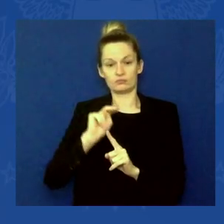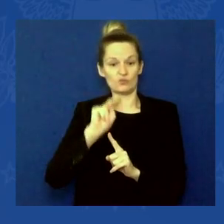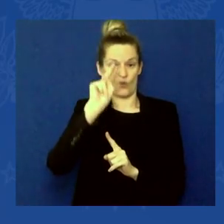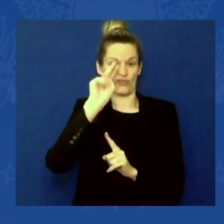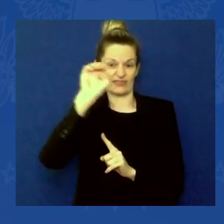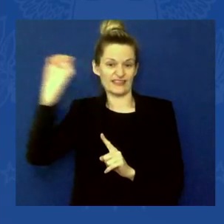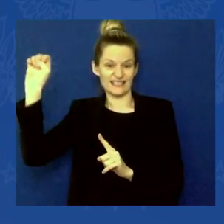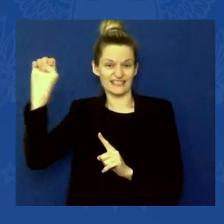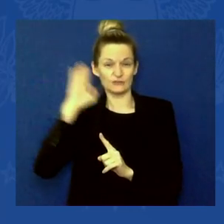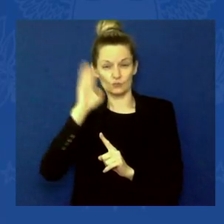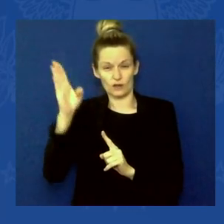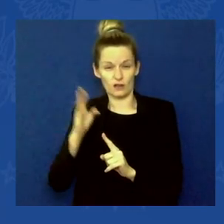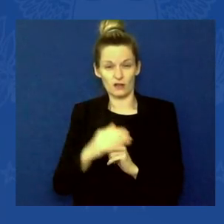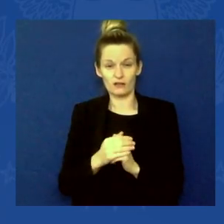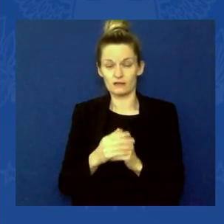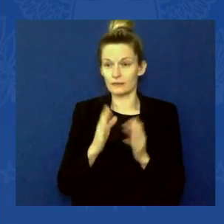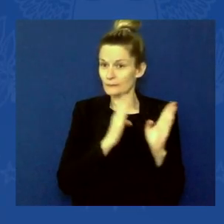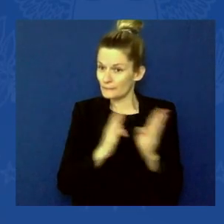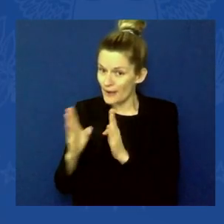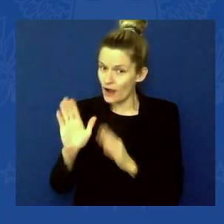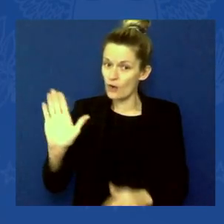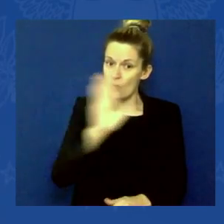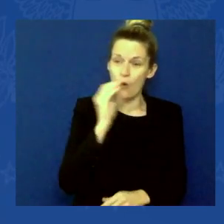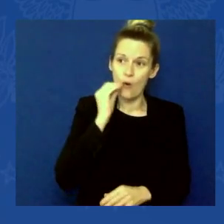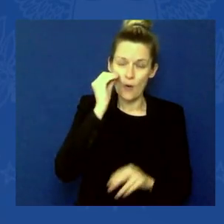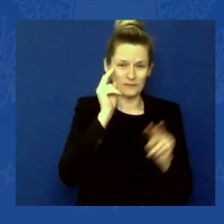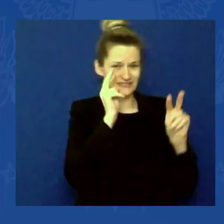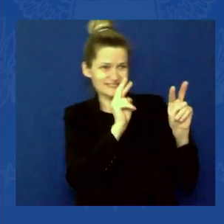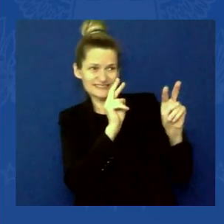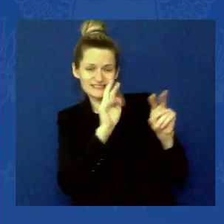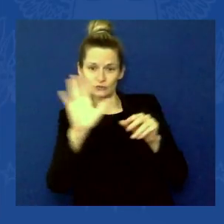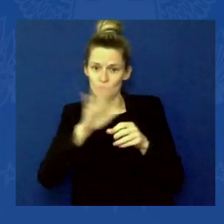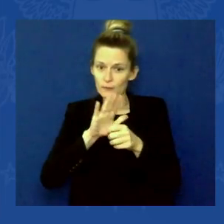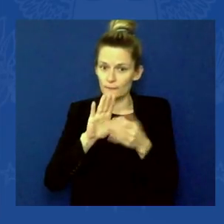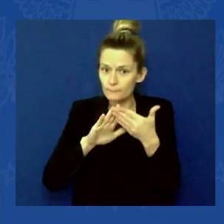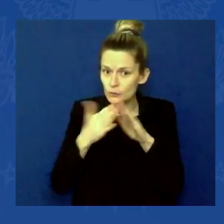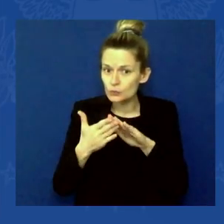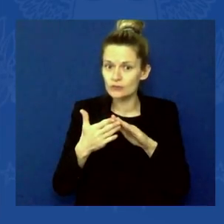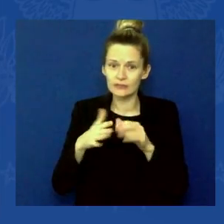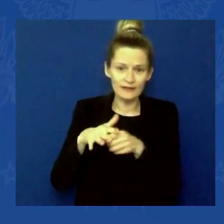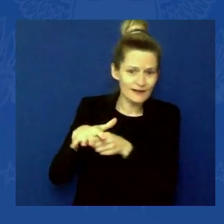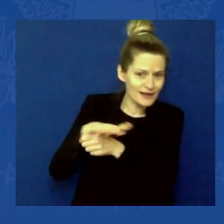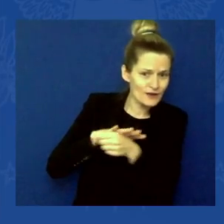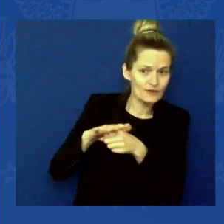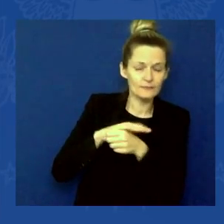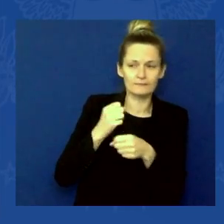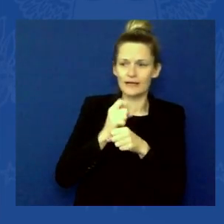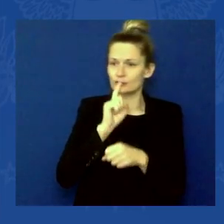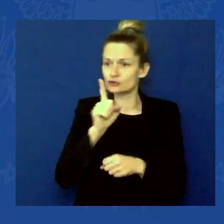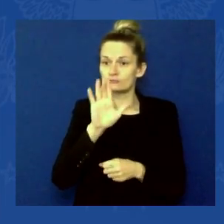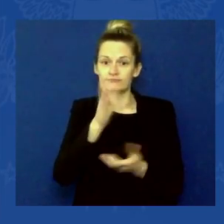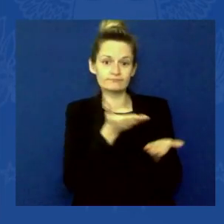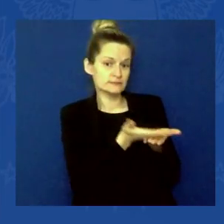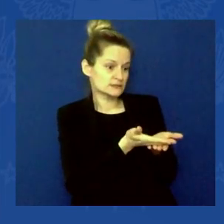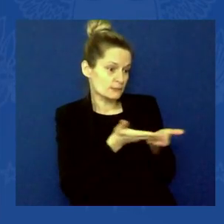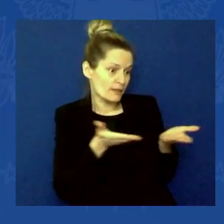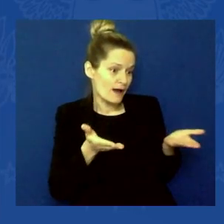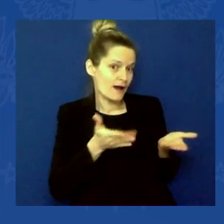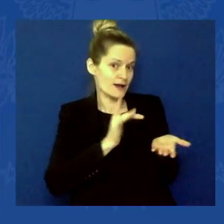Make sure you have the supplies for your entire household, including necessary medications and food, water, battery-powered radios